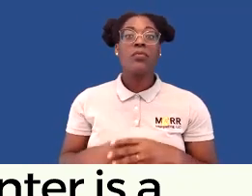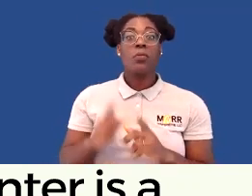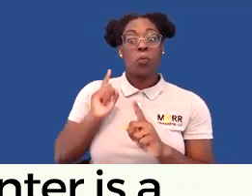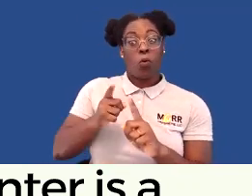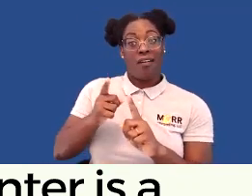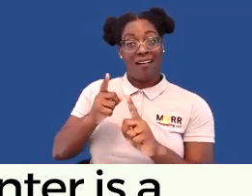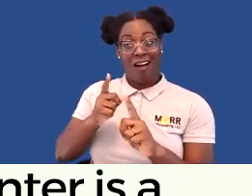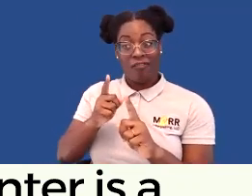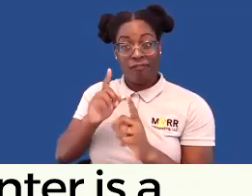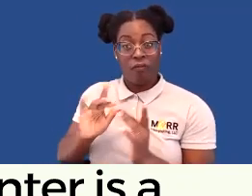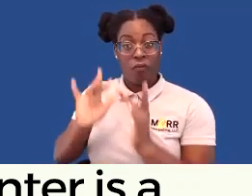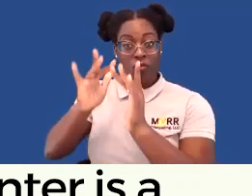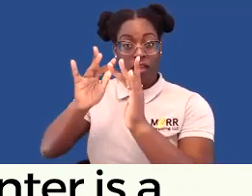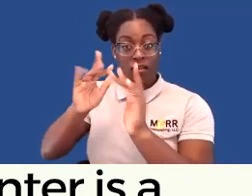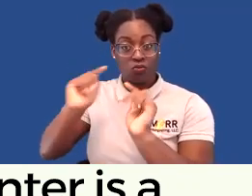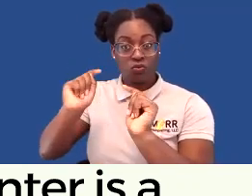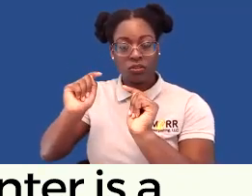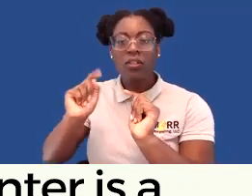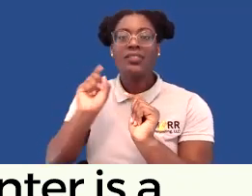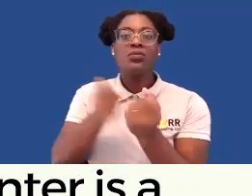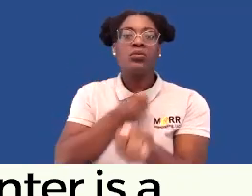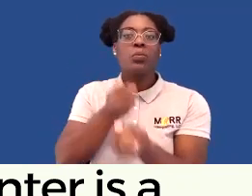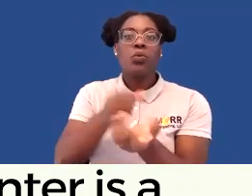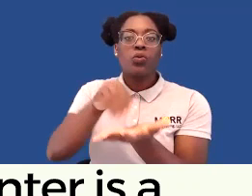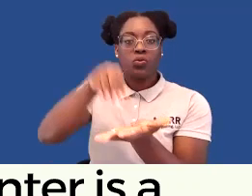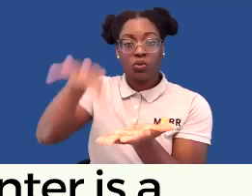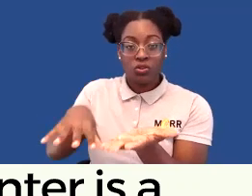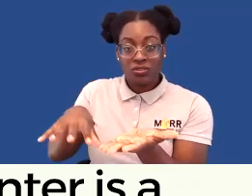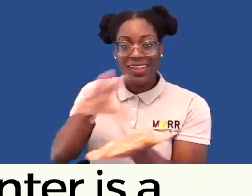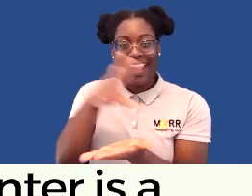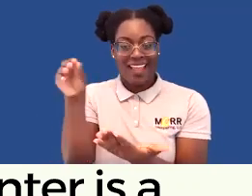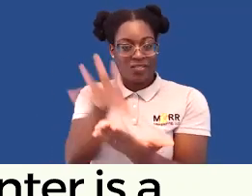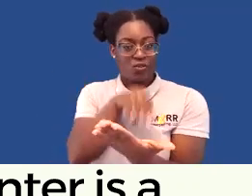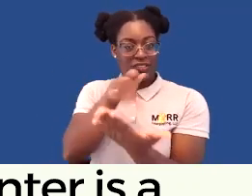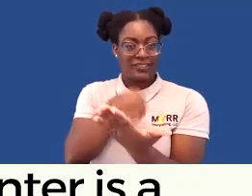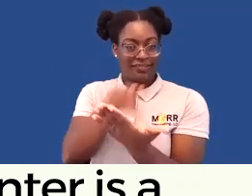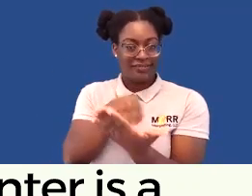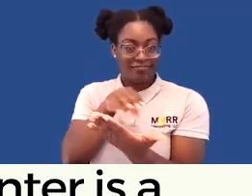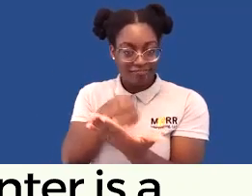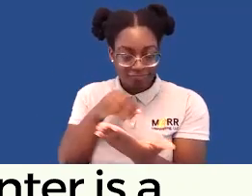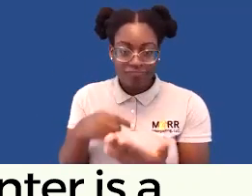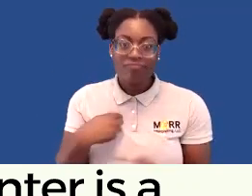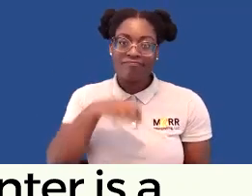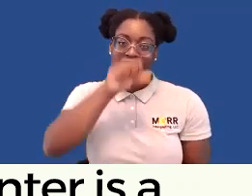And when we talk about learning, I love this quote from Mary Dossin from a while ago